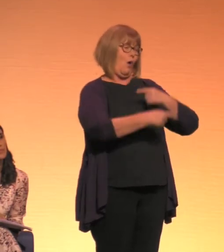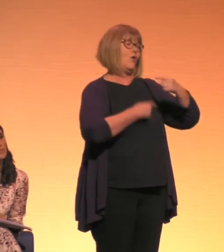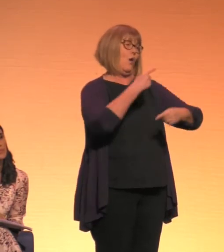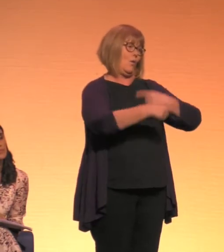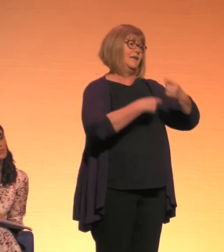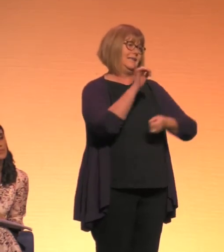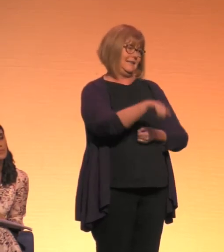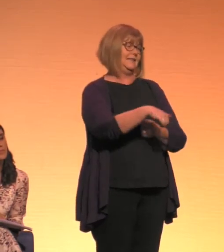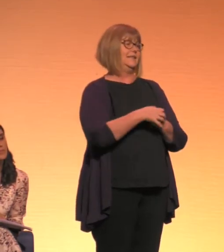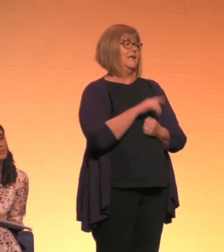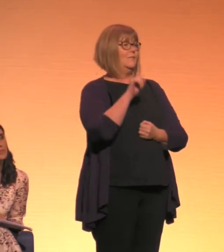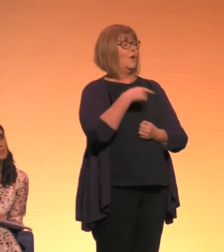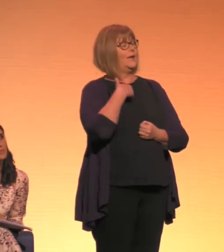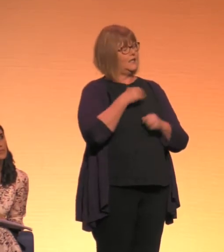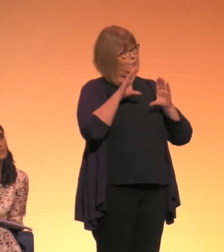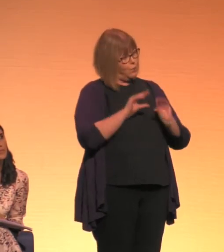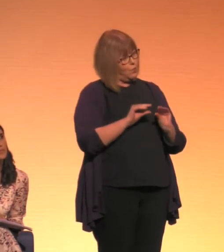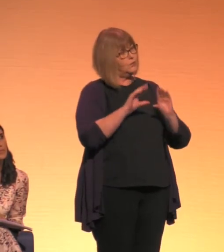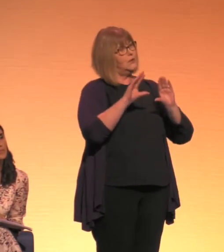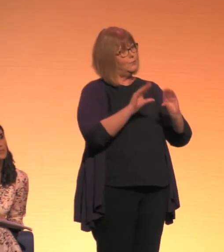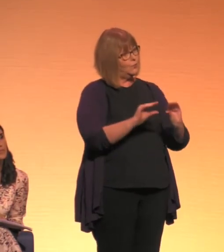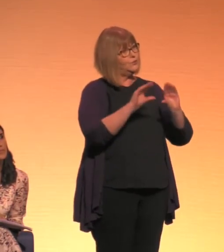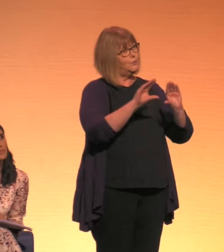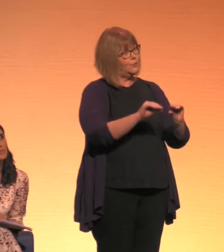But we do need to pause periodically and reflect on our successes.